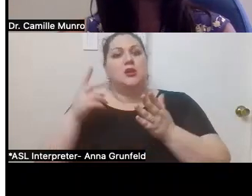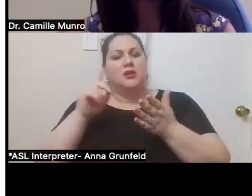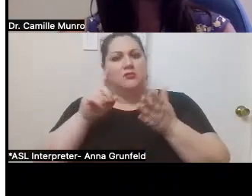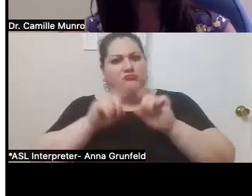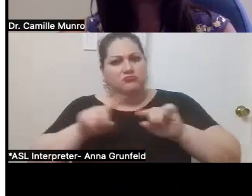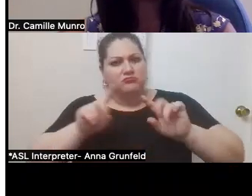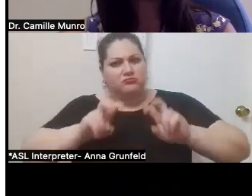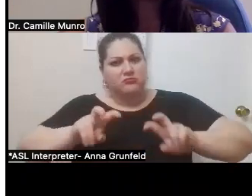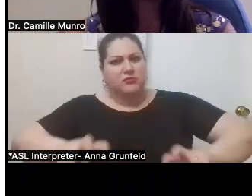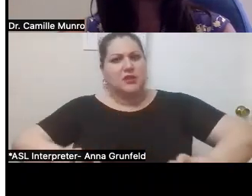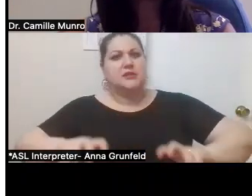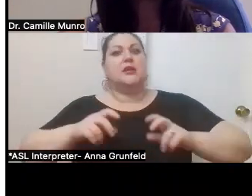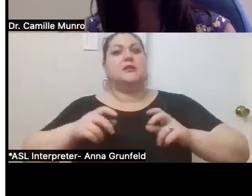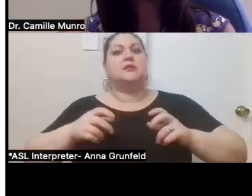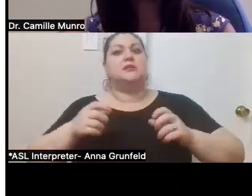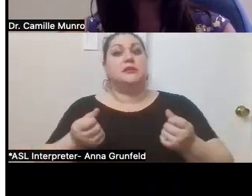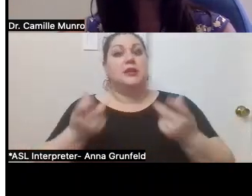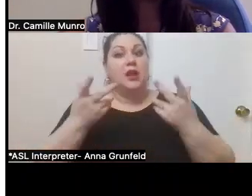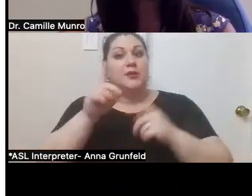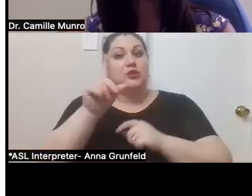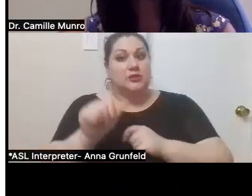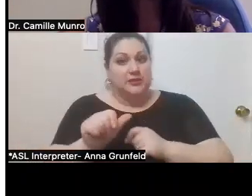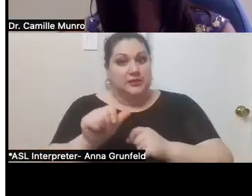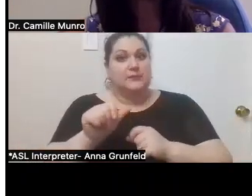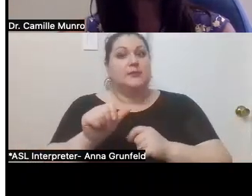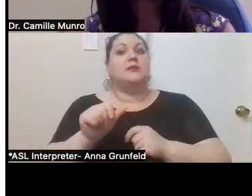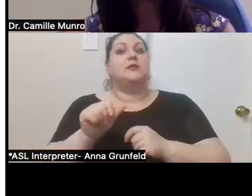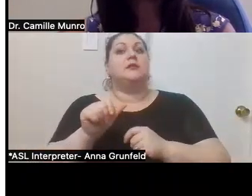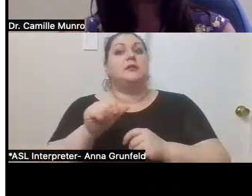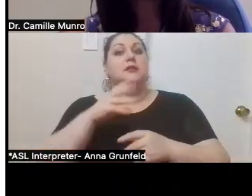students and the accommodations in use at medical schools in the US.